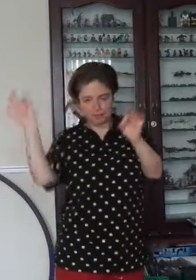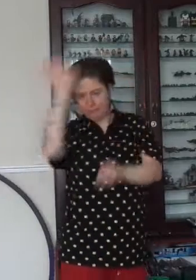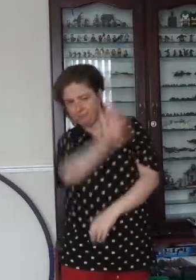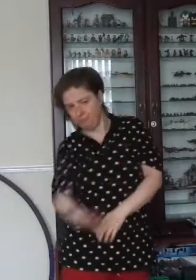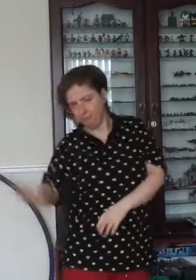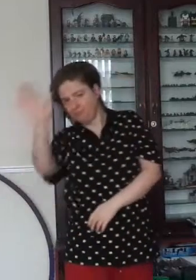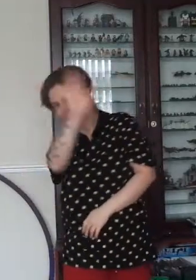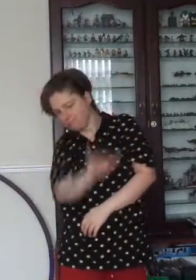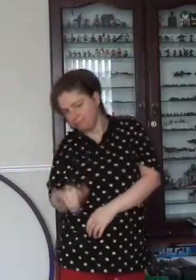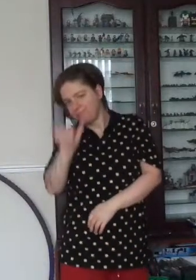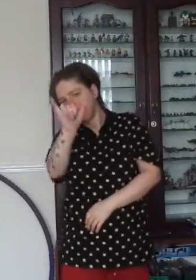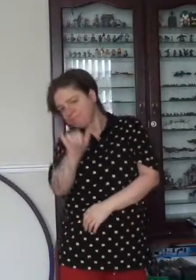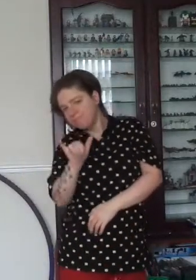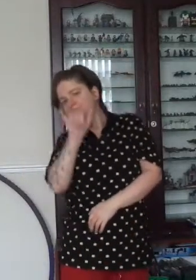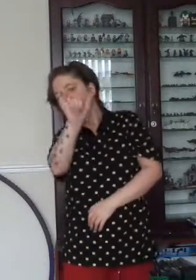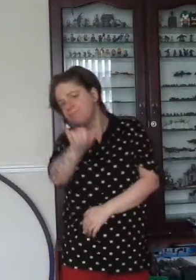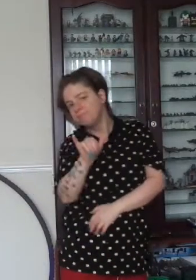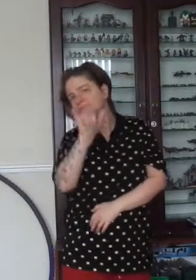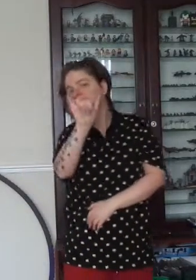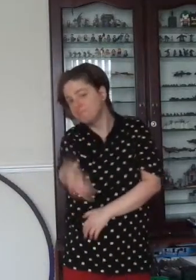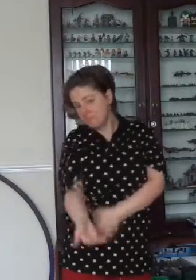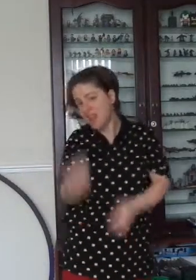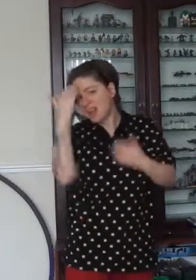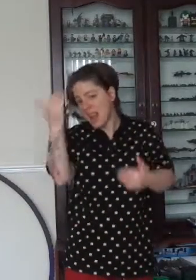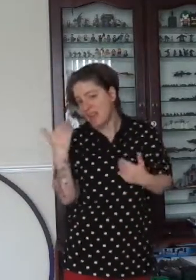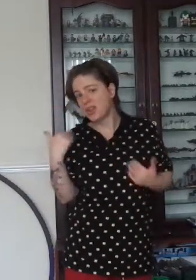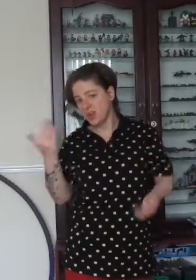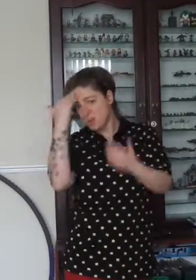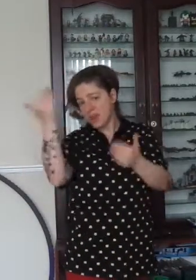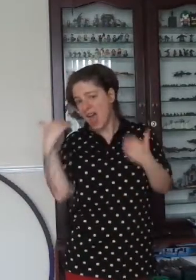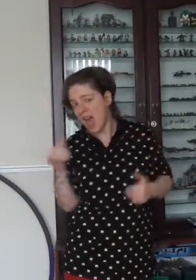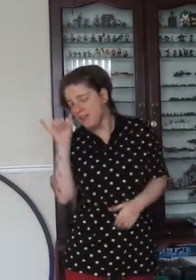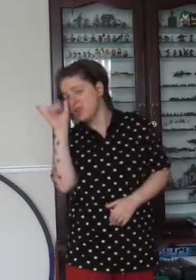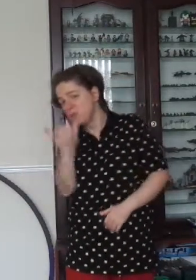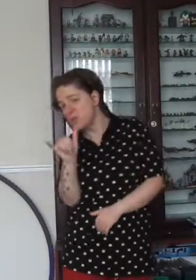'Cause there's a side to you That I never knew, never knew